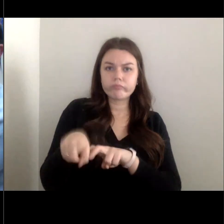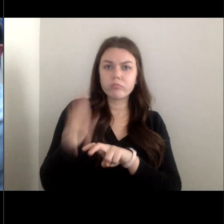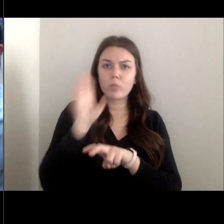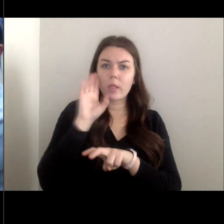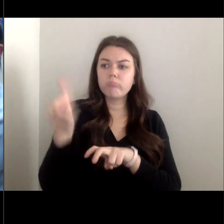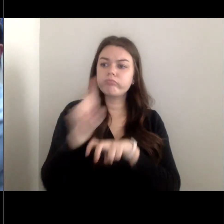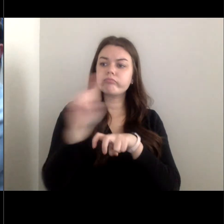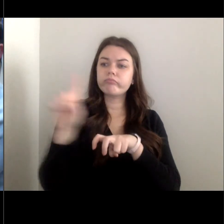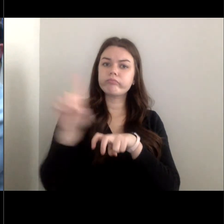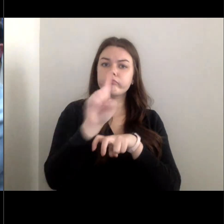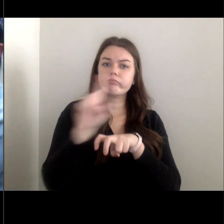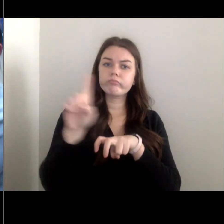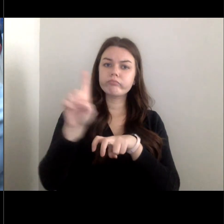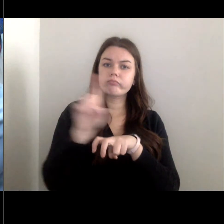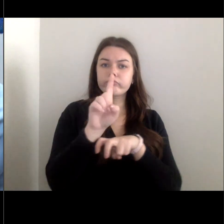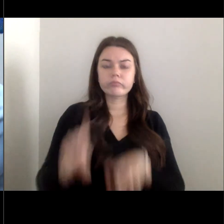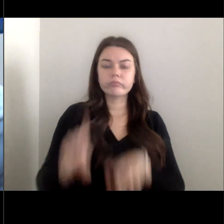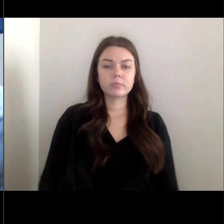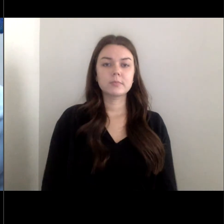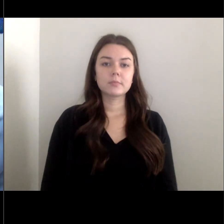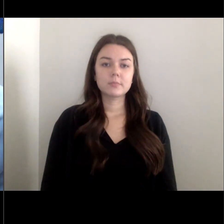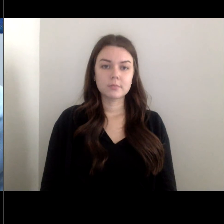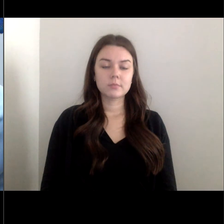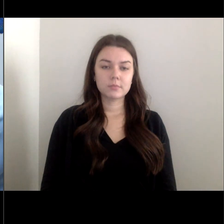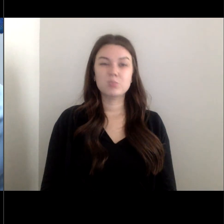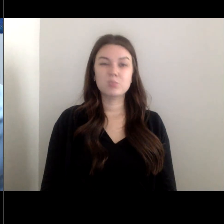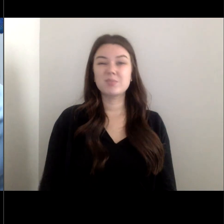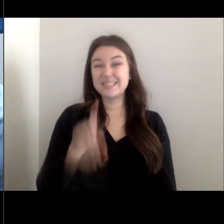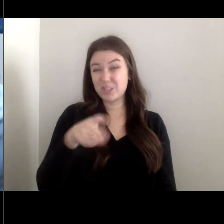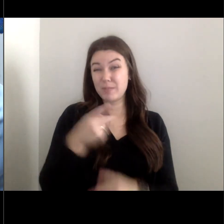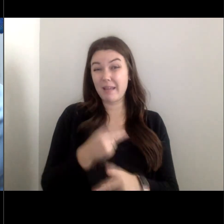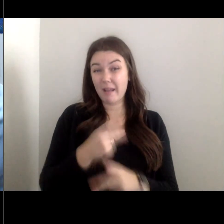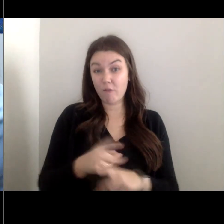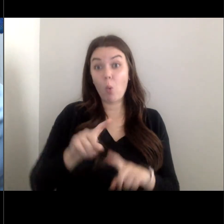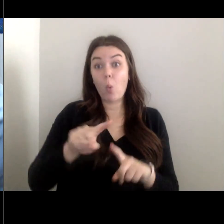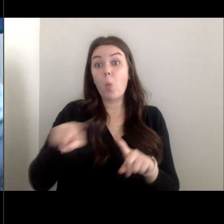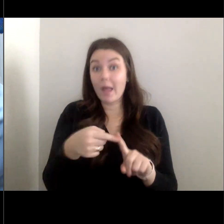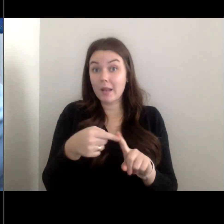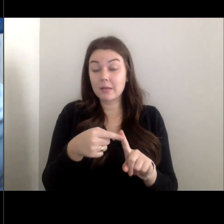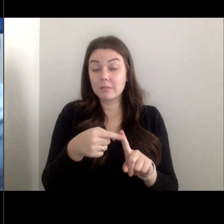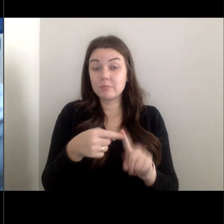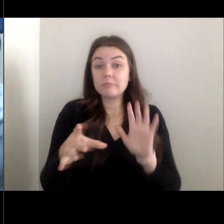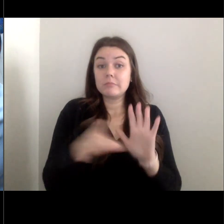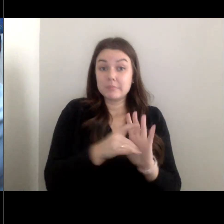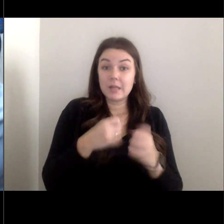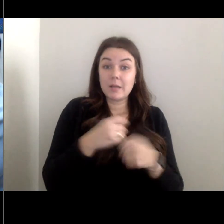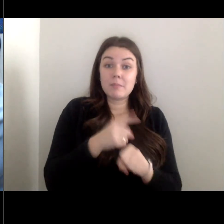So it can't be retained through the molt. So we have to be careful on when we tag the crab, make sure the crab isn't going to molt